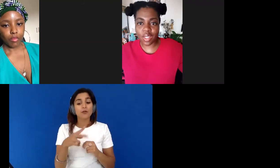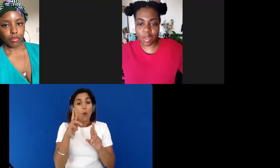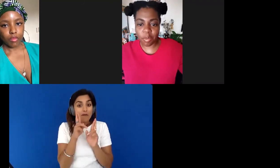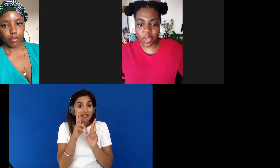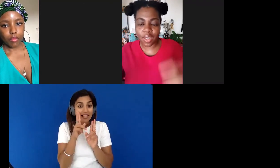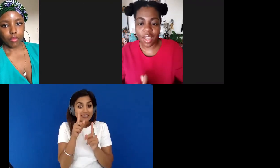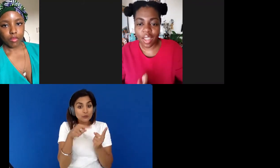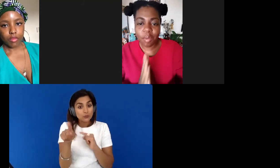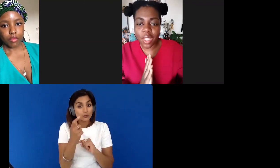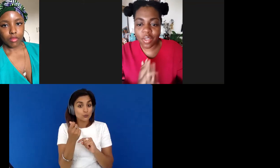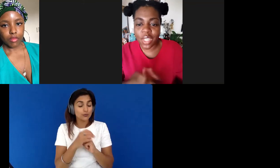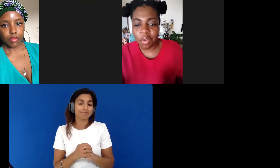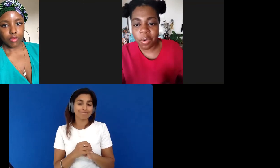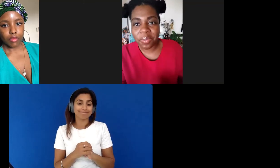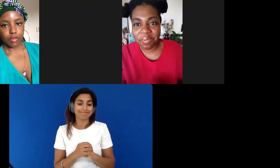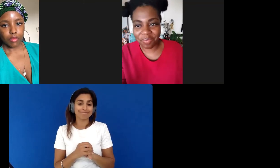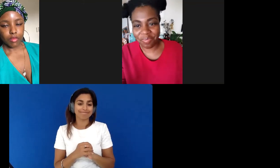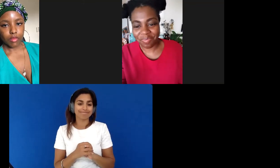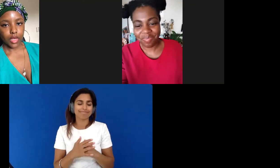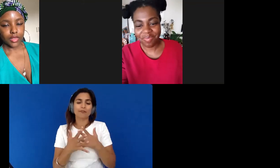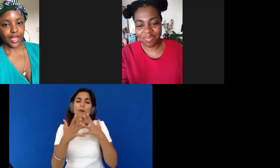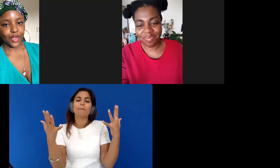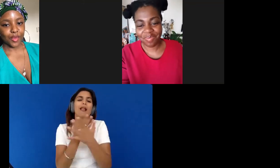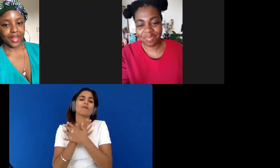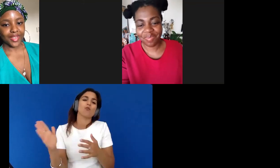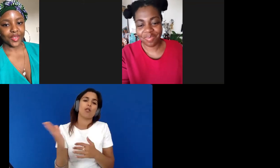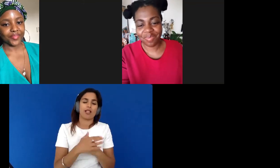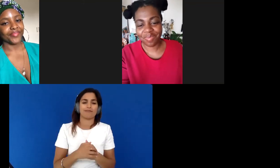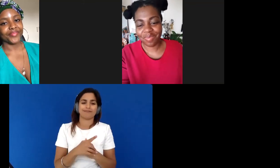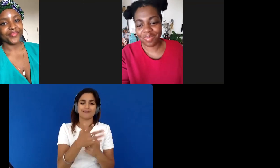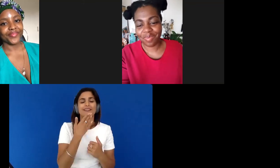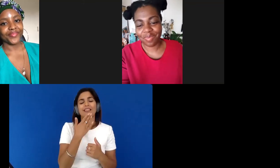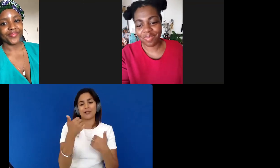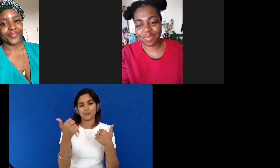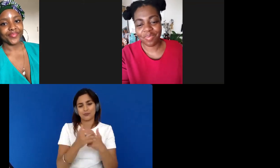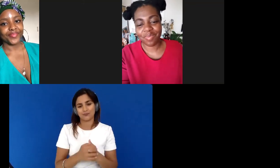some point big loves to everyone yes thank you so much